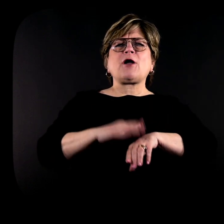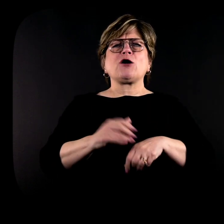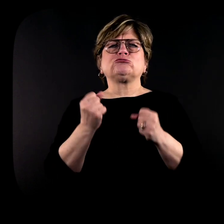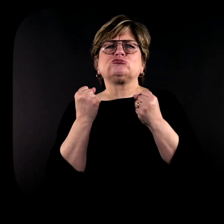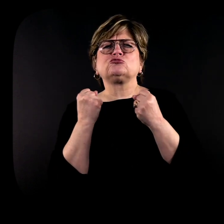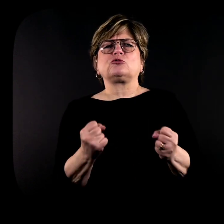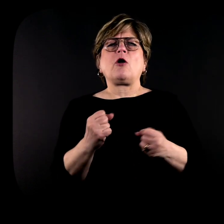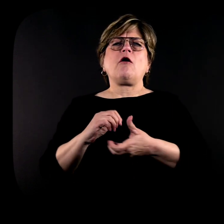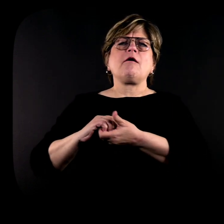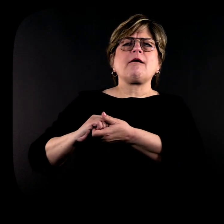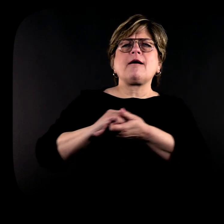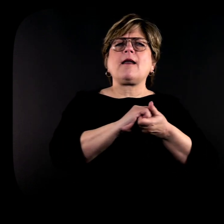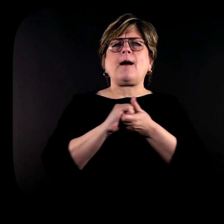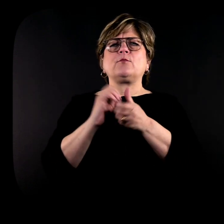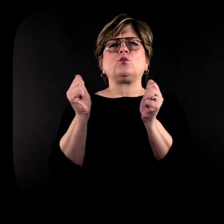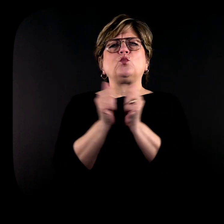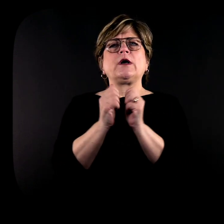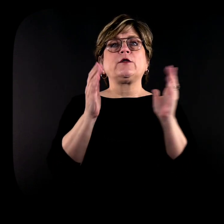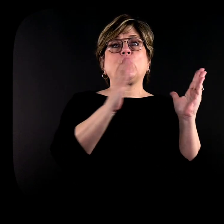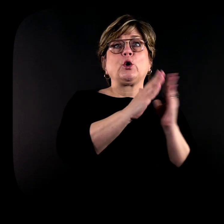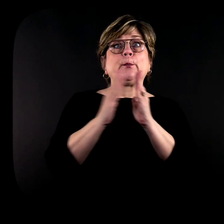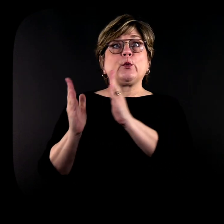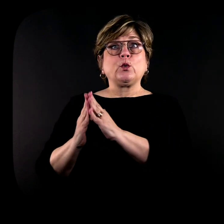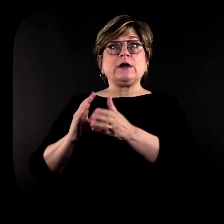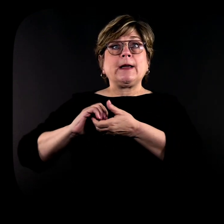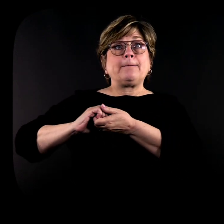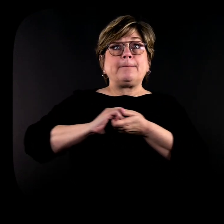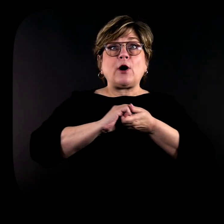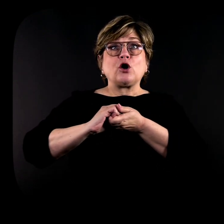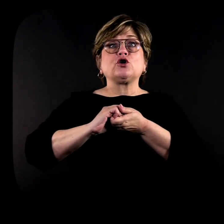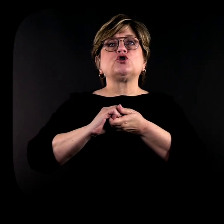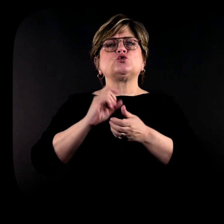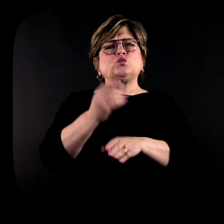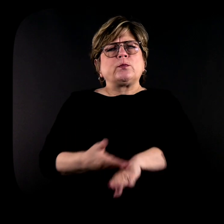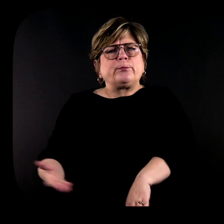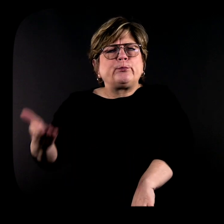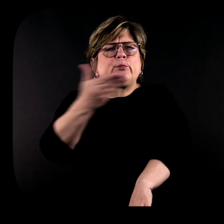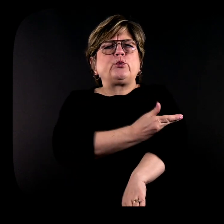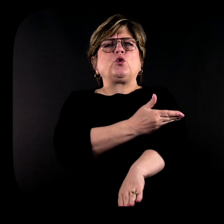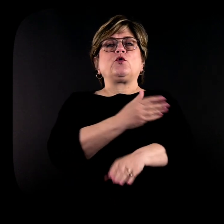depends on strong collaboration with community partners to improve